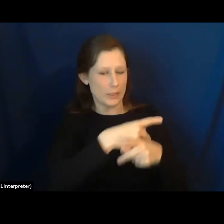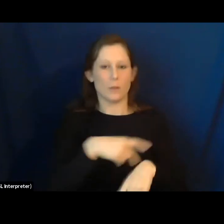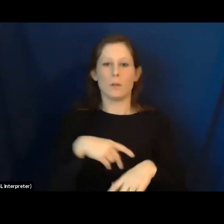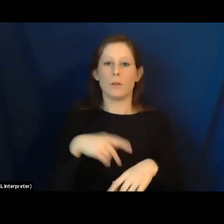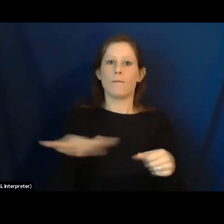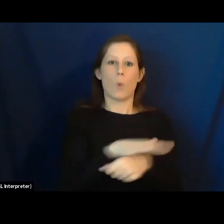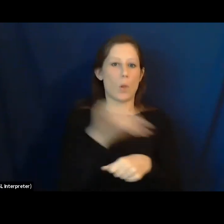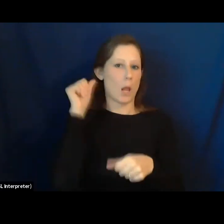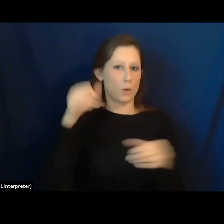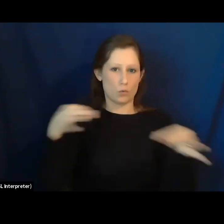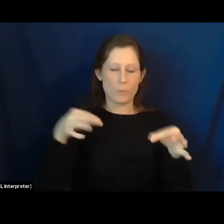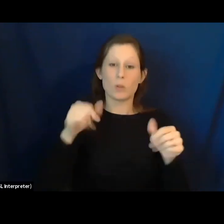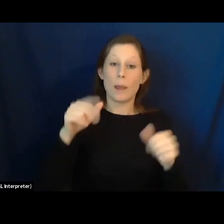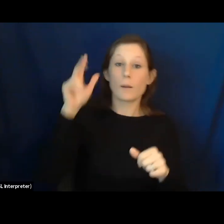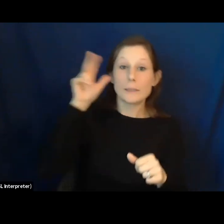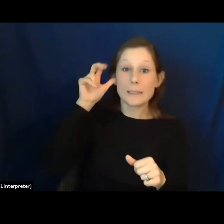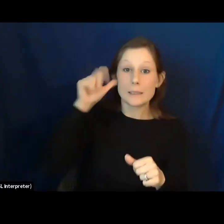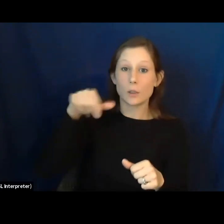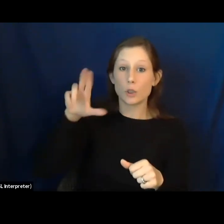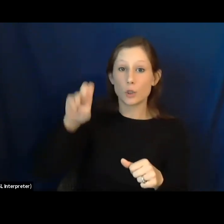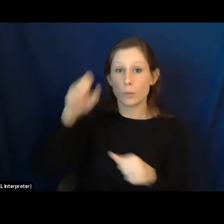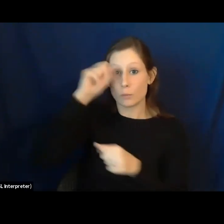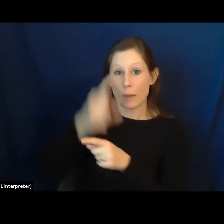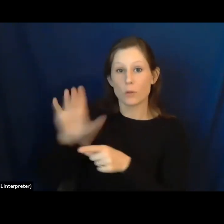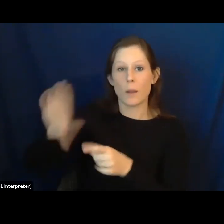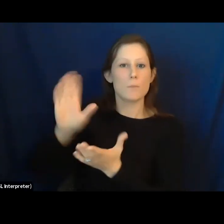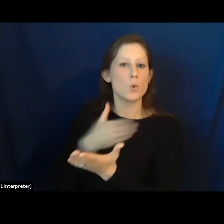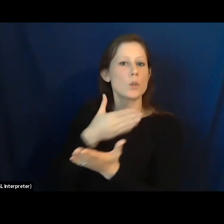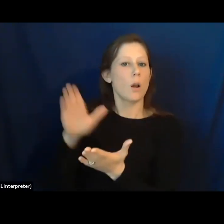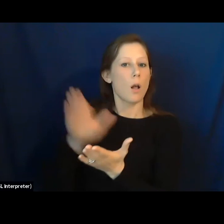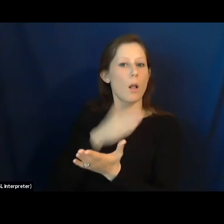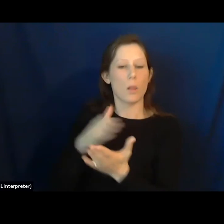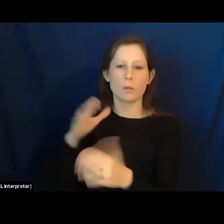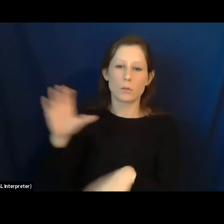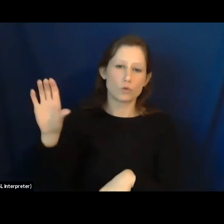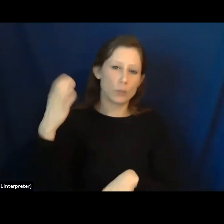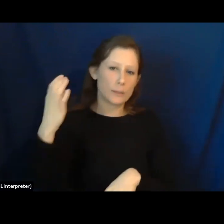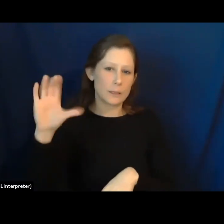to the Q Brothers musical adaptation of A Christmas Carol, you could see the visual